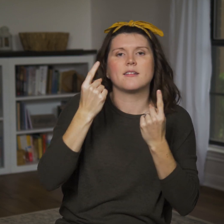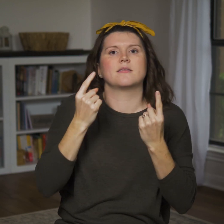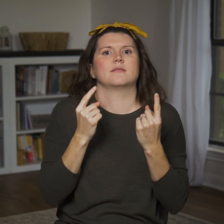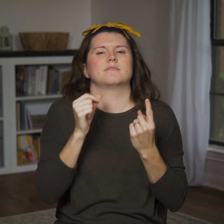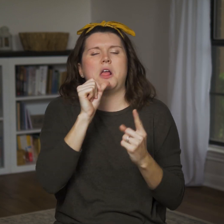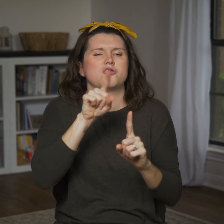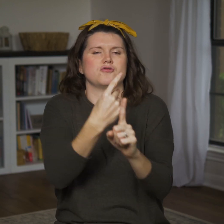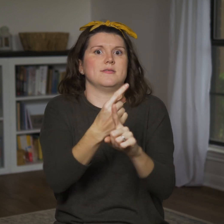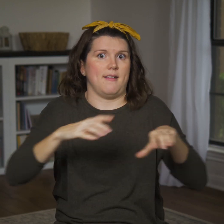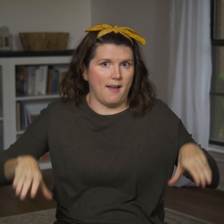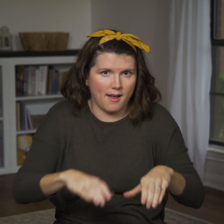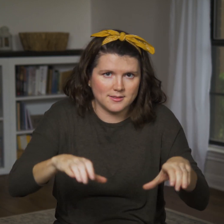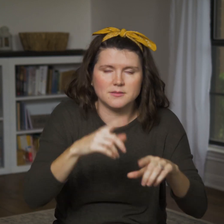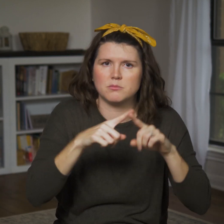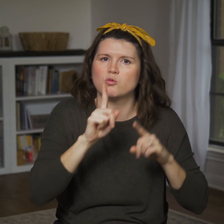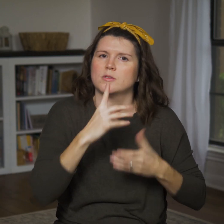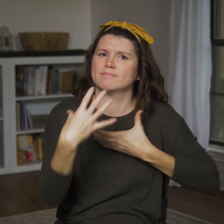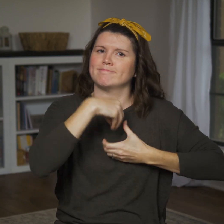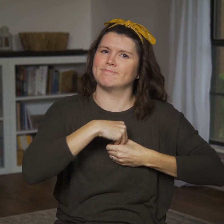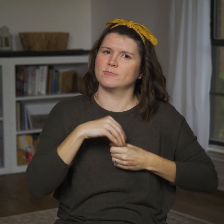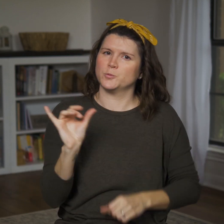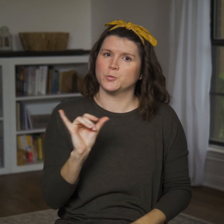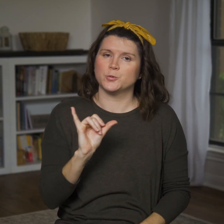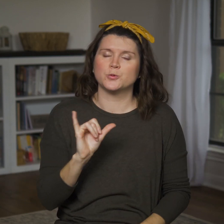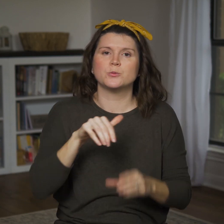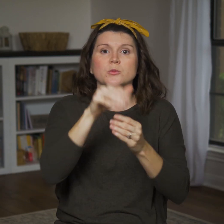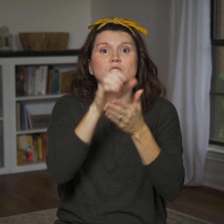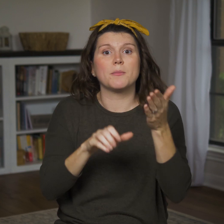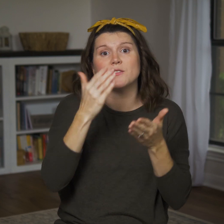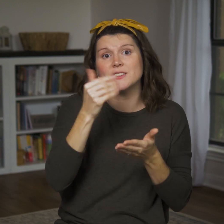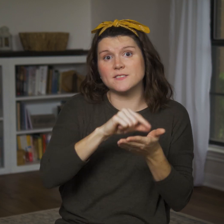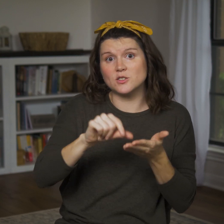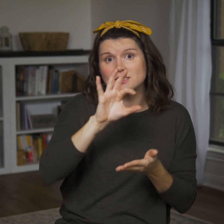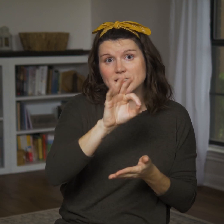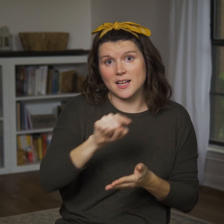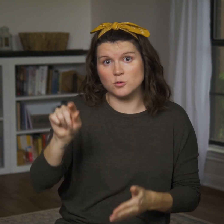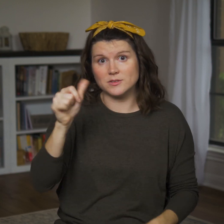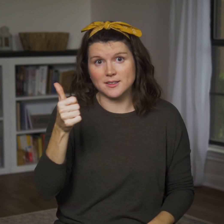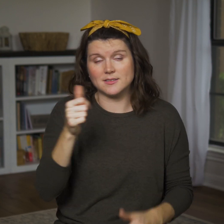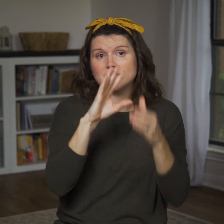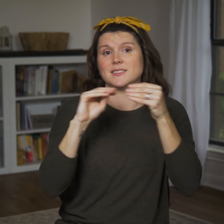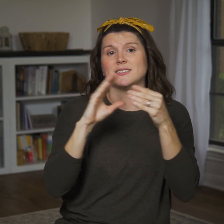not just how to act. In 15:9-10 He says,